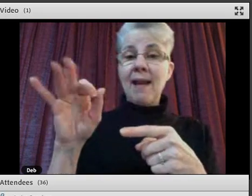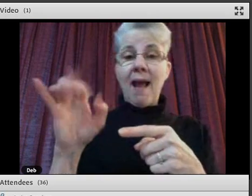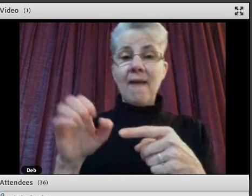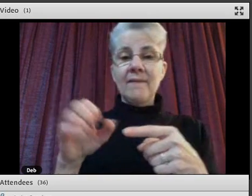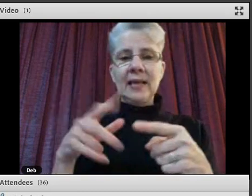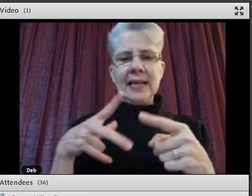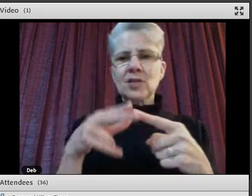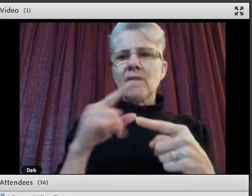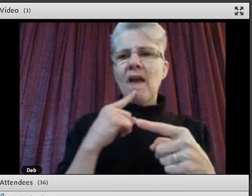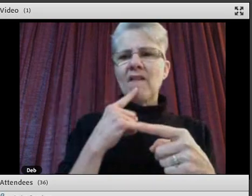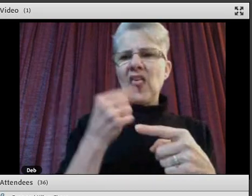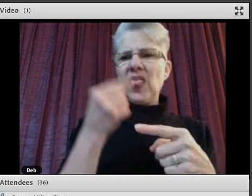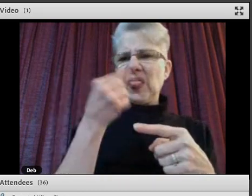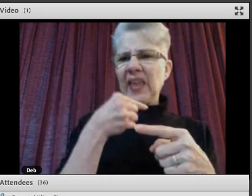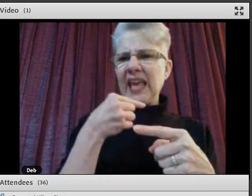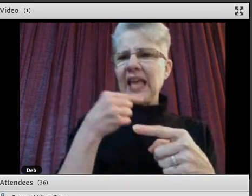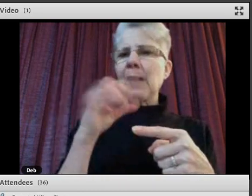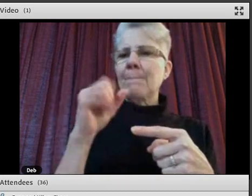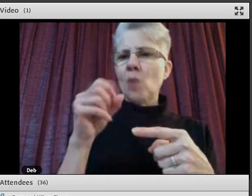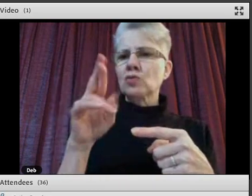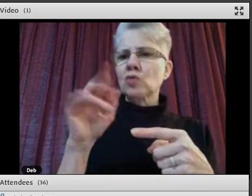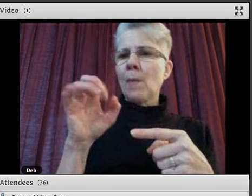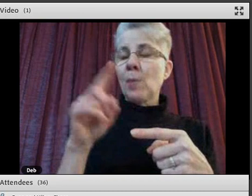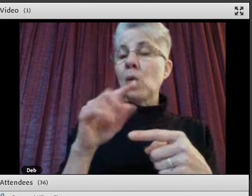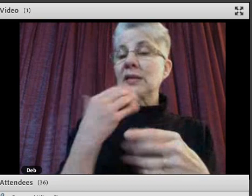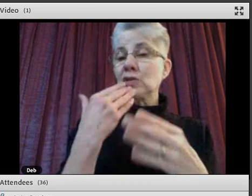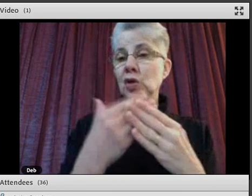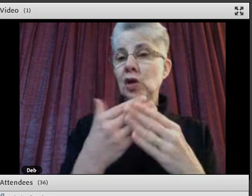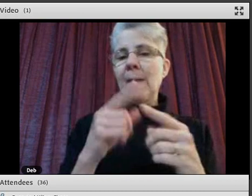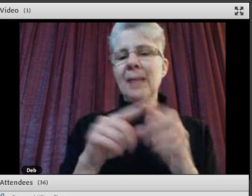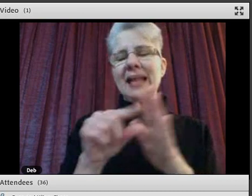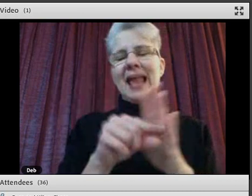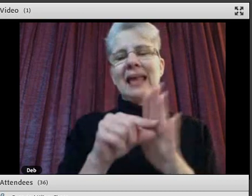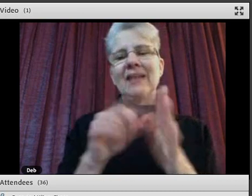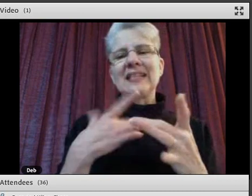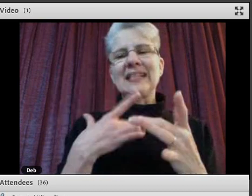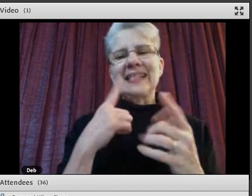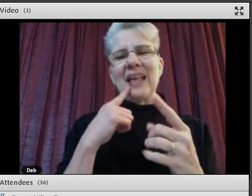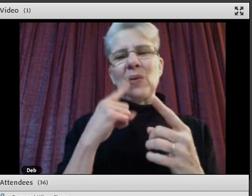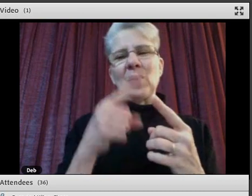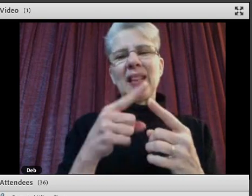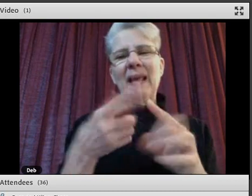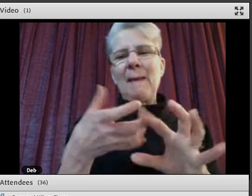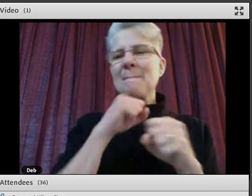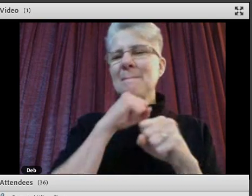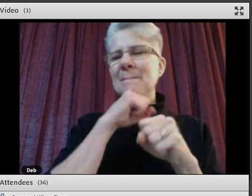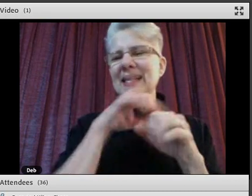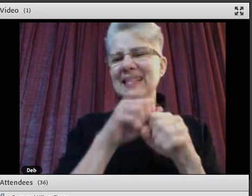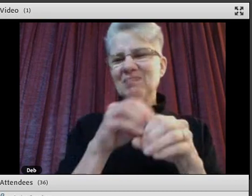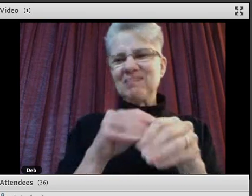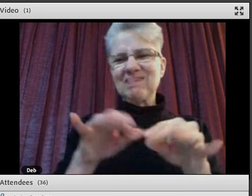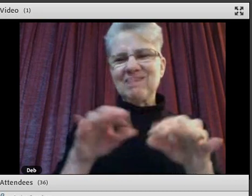Scissors, if you have a really thin poster board, is good to cut. But the downside to these is it tends to get really messy.